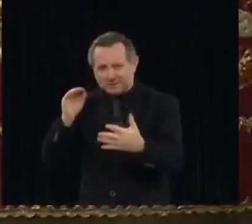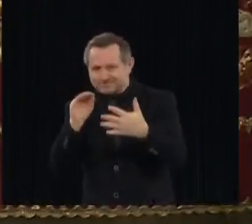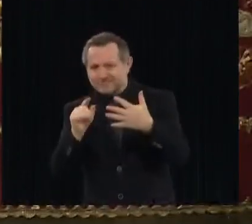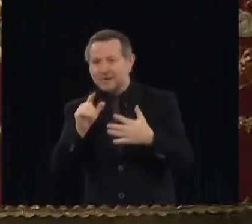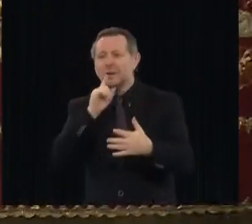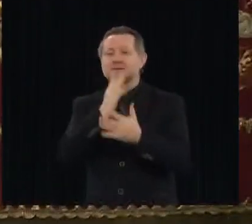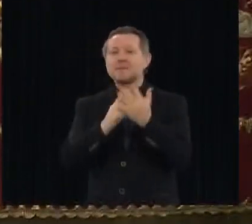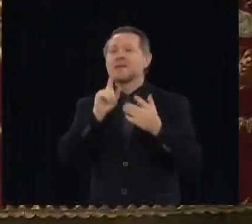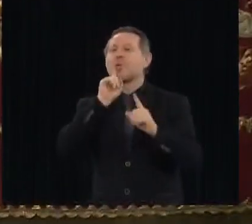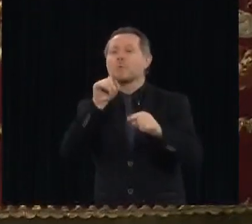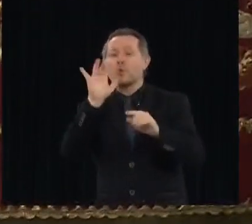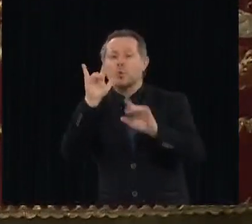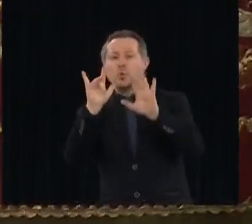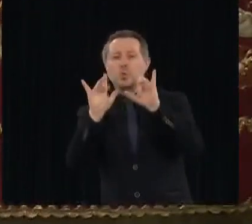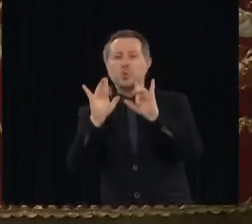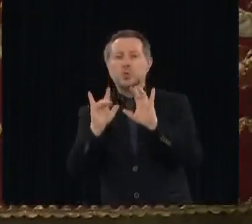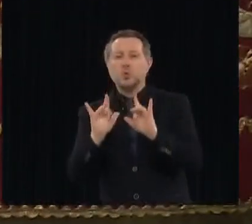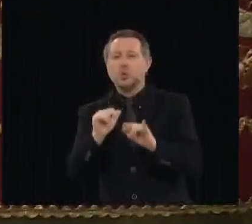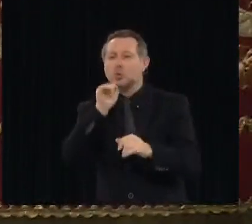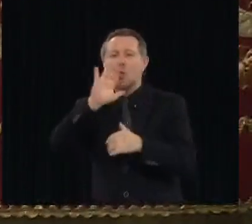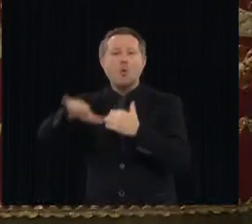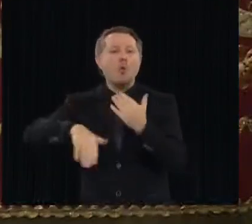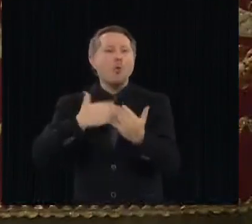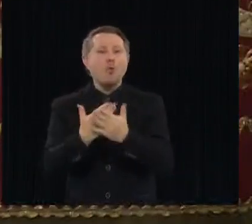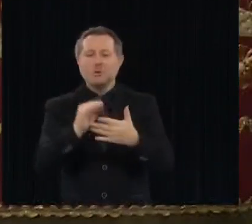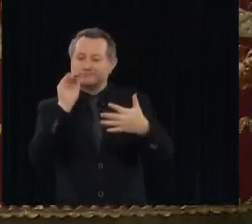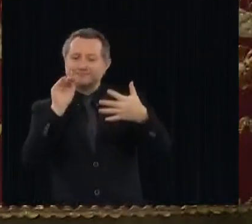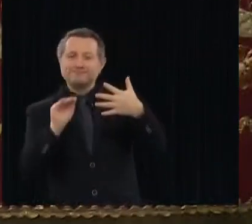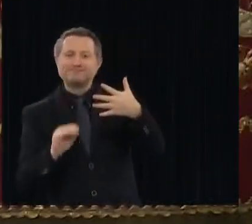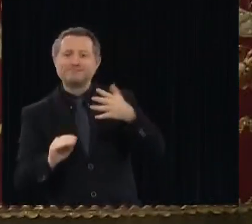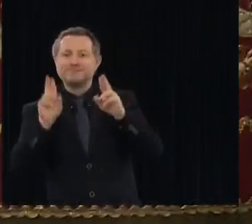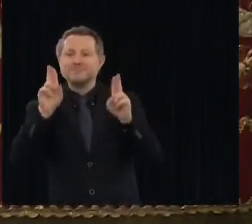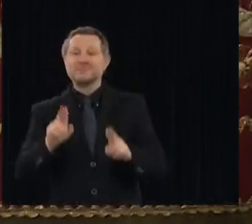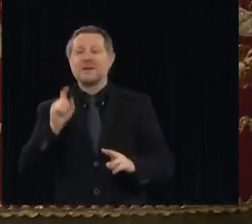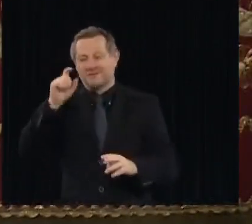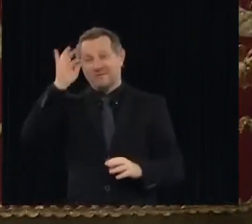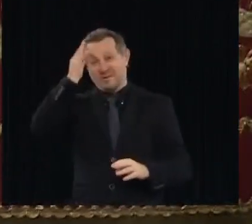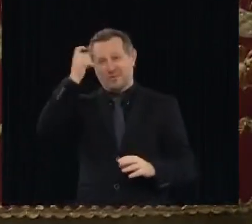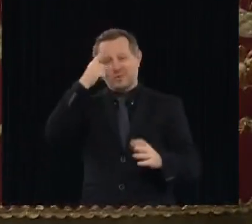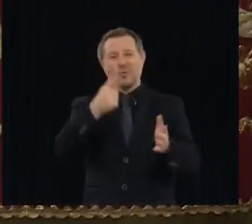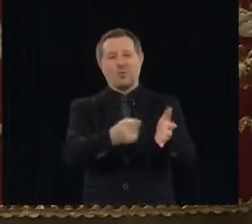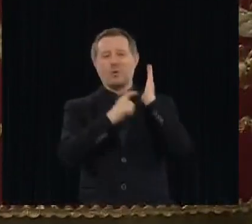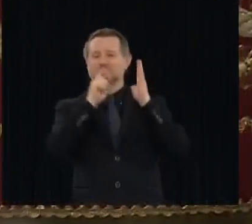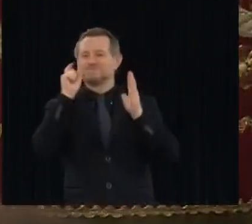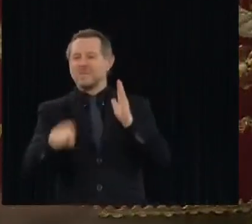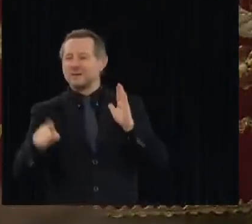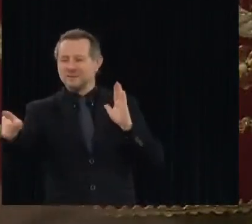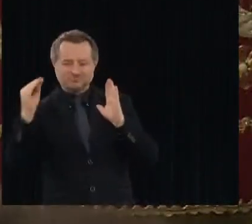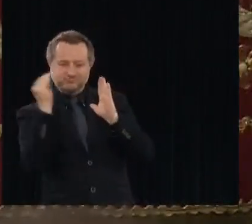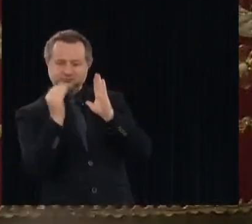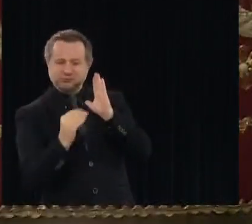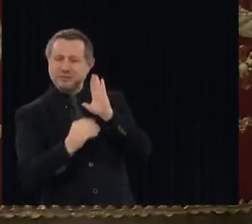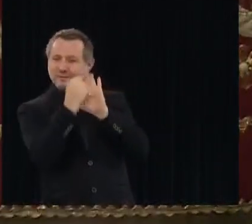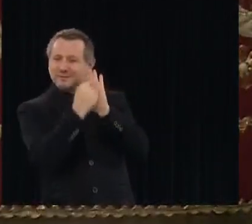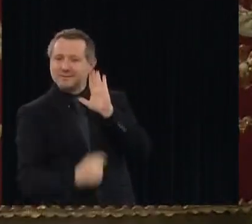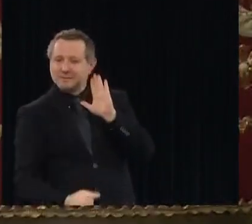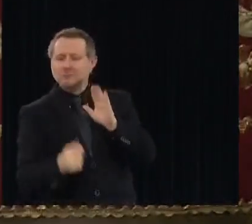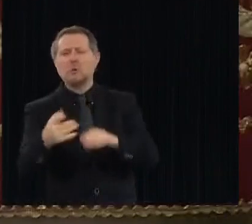OR PARTIAL INFORMATION, MEANING THE PERSON THAT'S APPLYING HAS LEFT OUT THEIR SOCIAL SECURITY NUMBER, SOME FORM OF